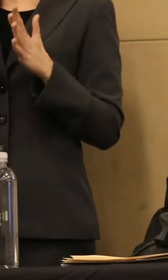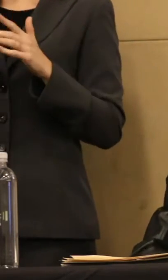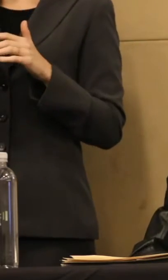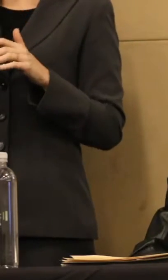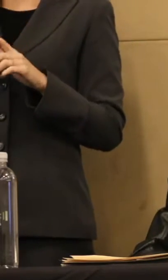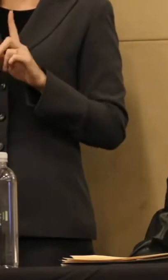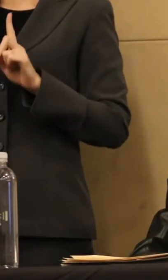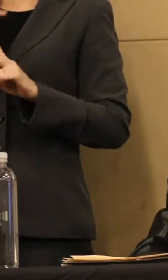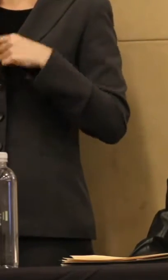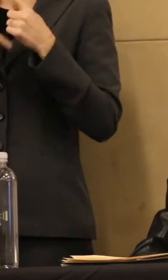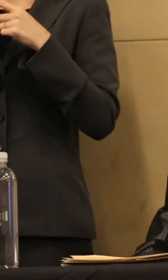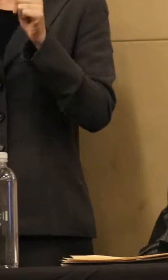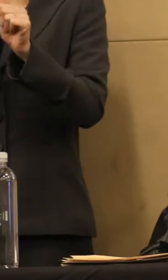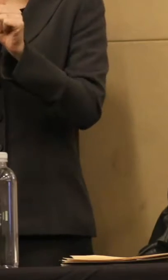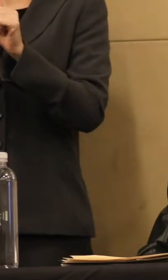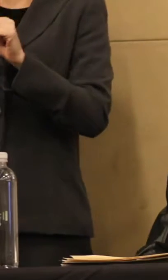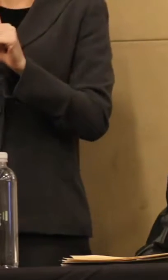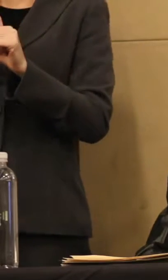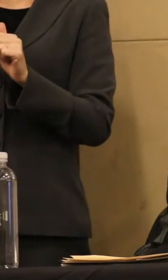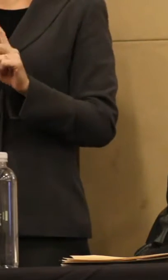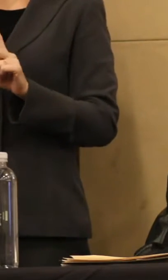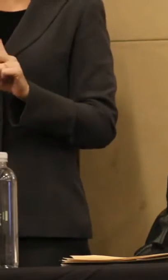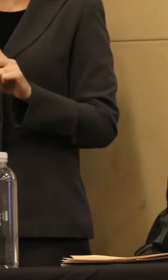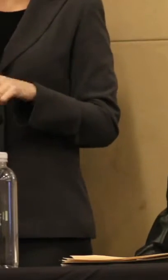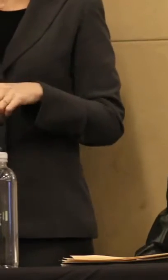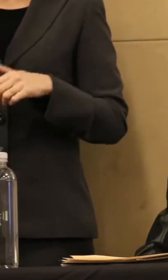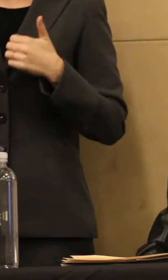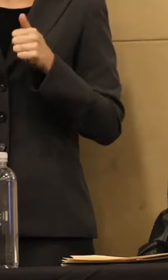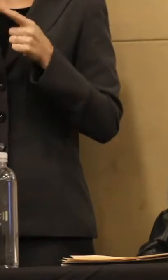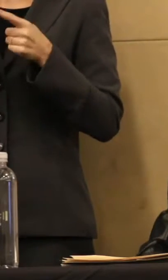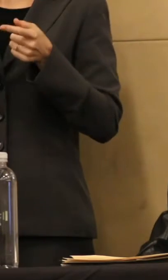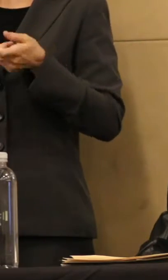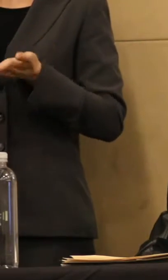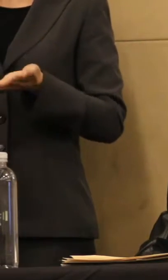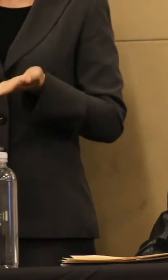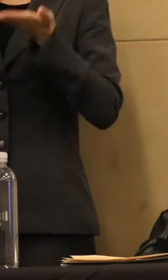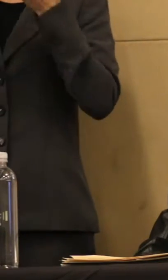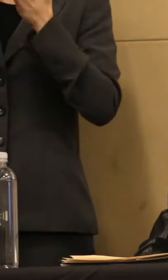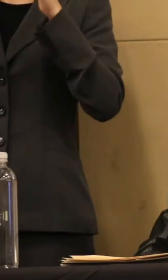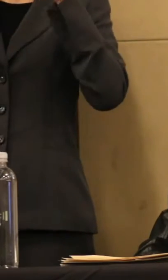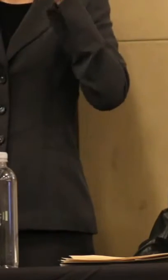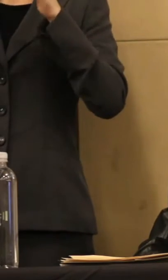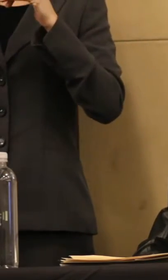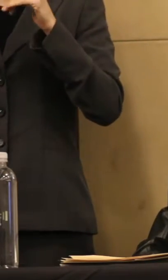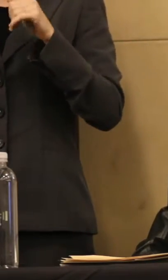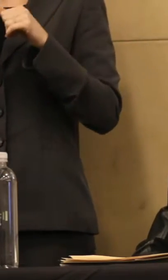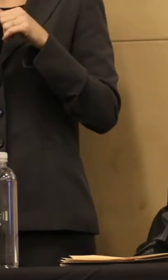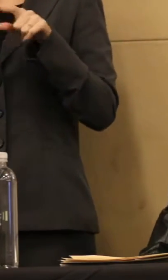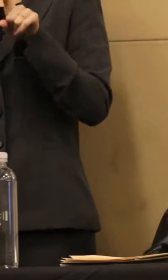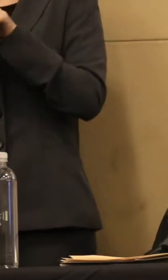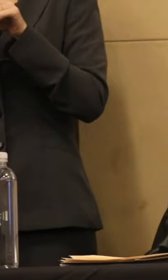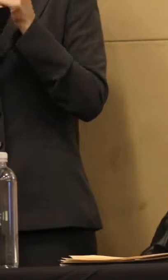that's really what it's all about, raising those high expectations as Assistant Secretary Collett said.